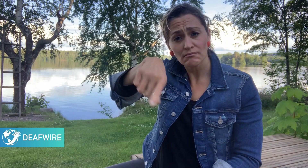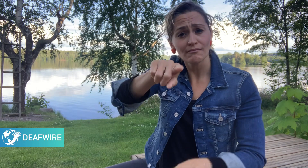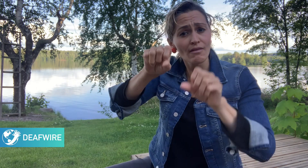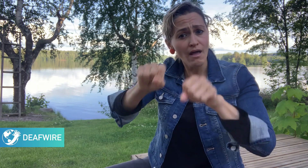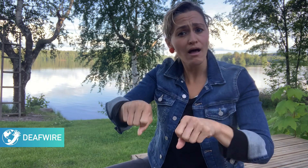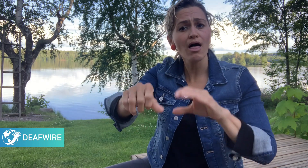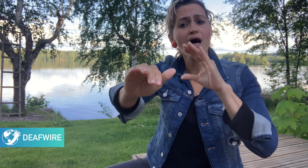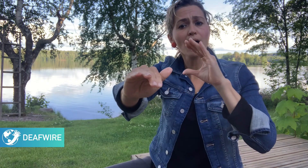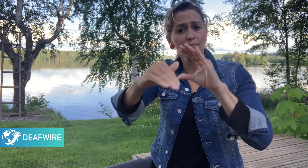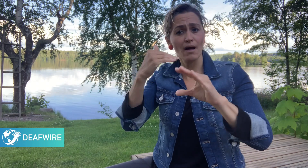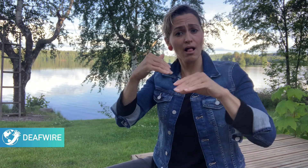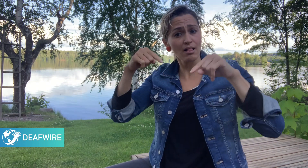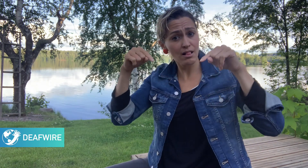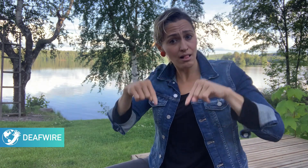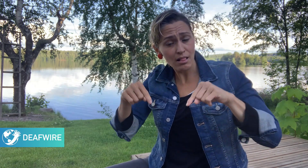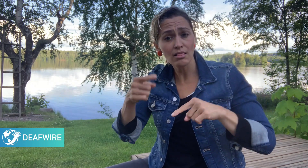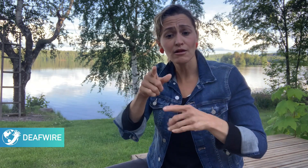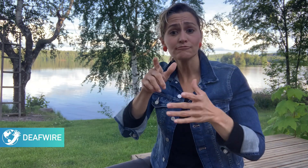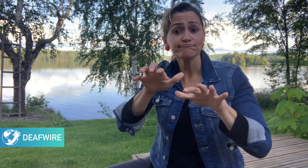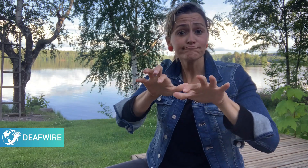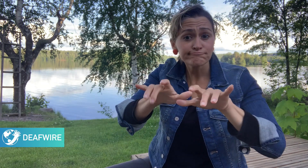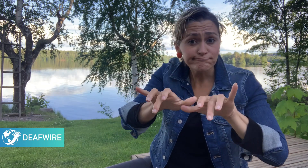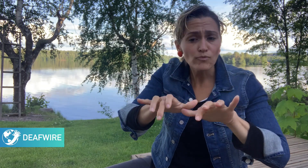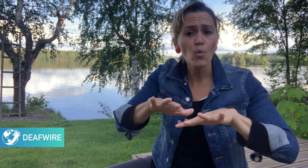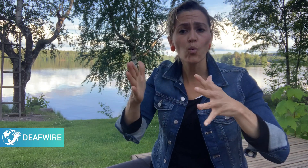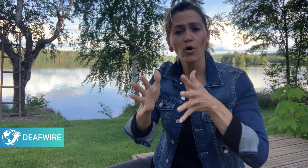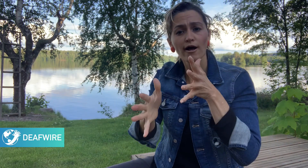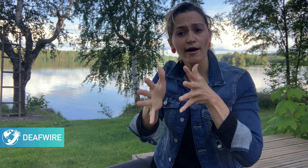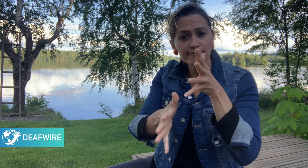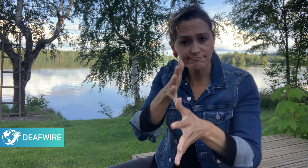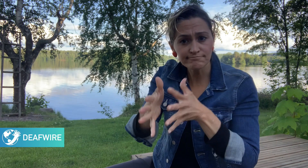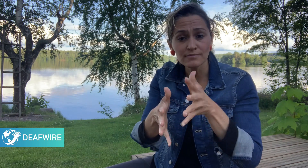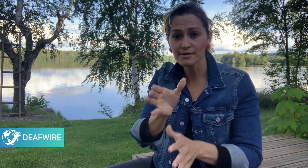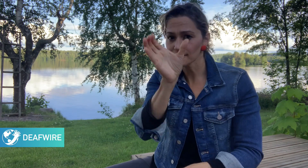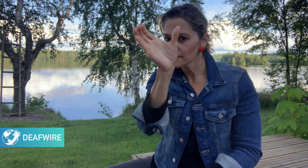You can email your text or video comments